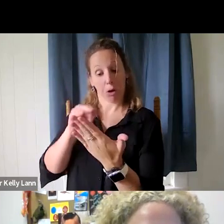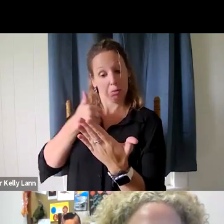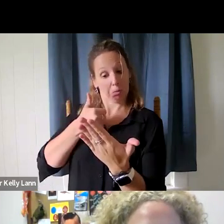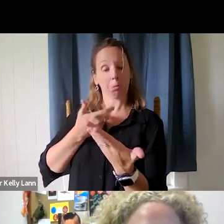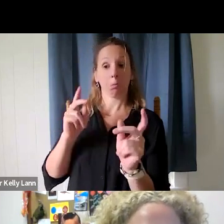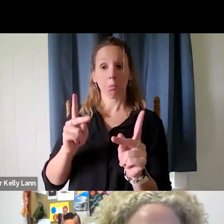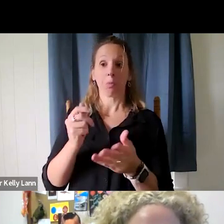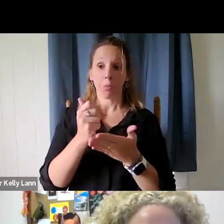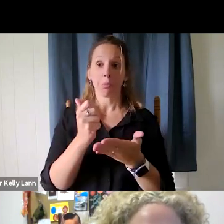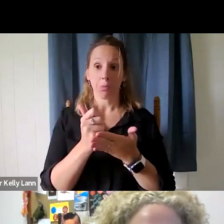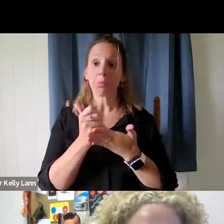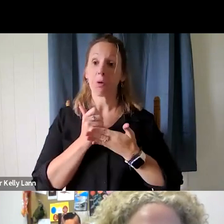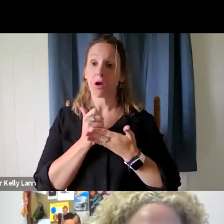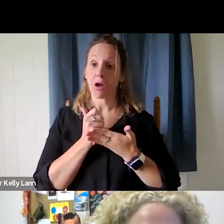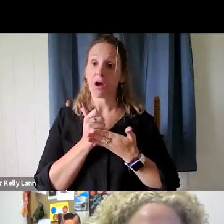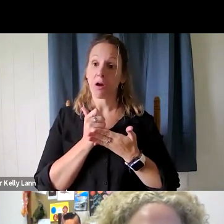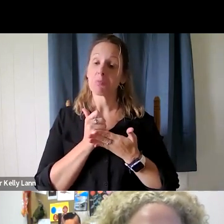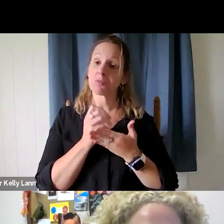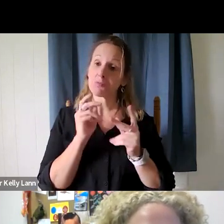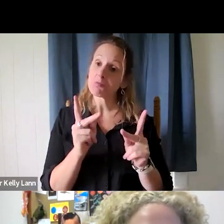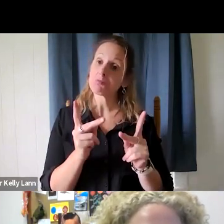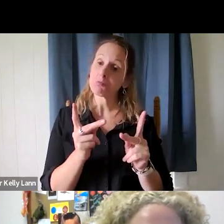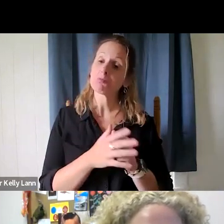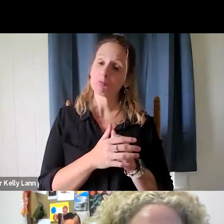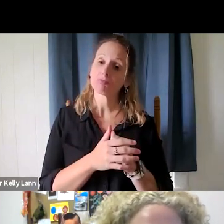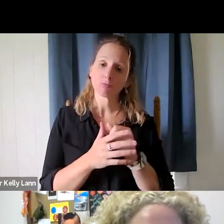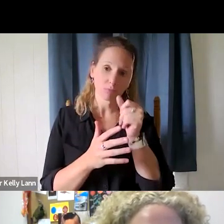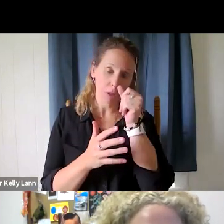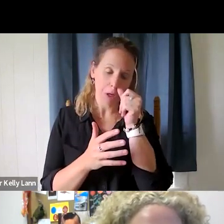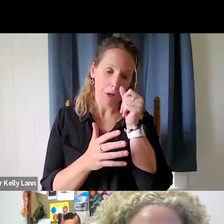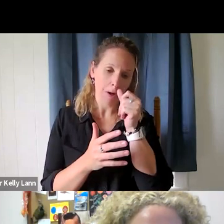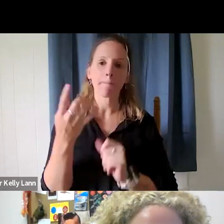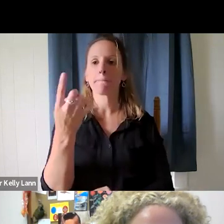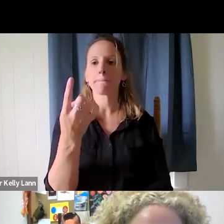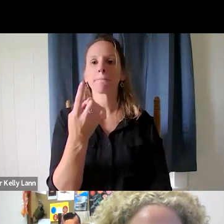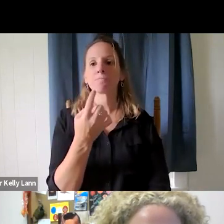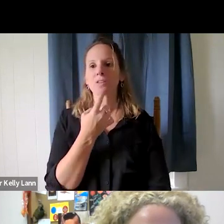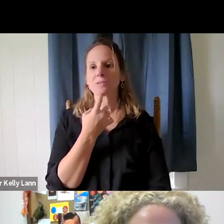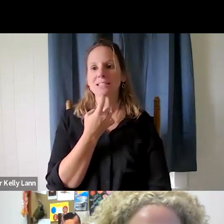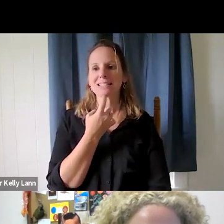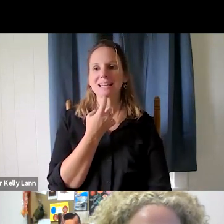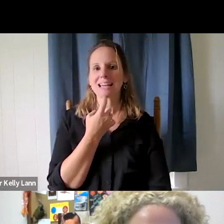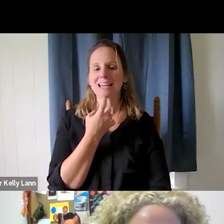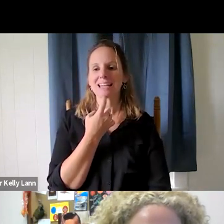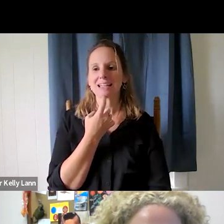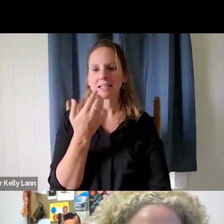It gives us context into that. And we always say we're sort of in our medical assessments,